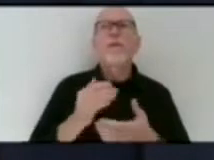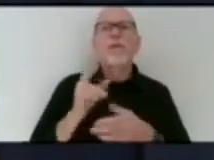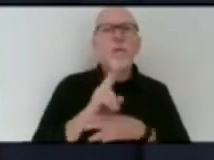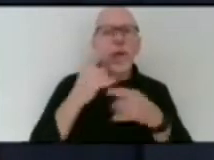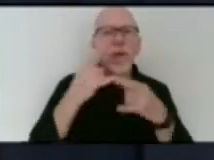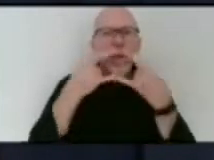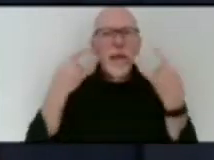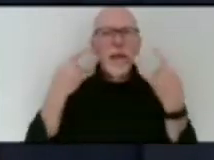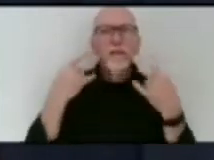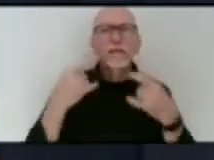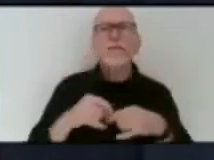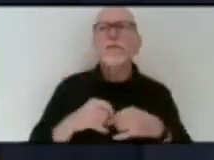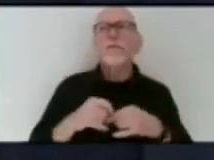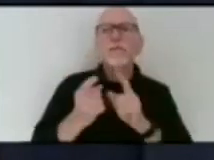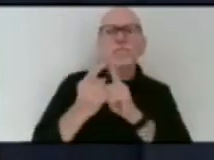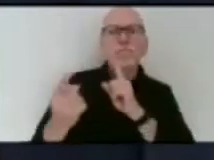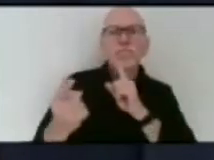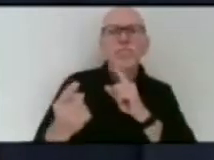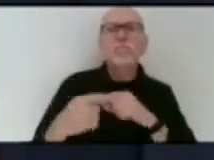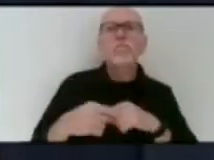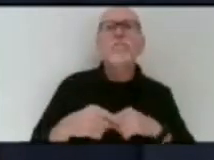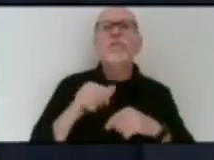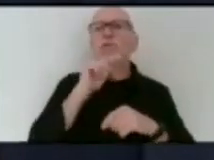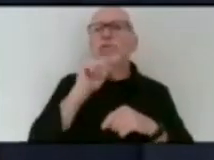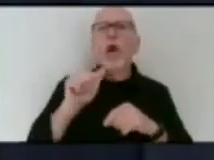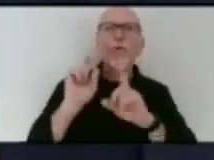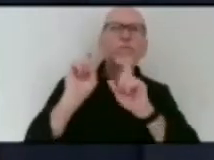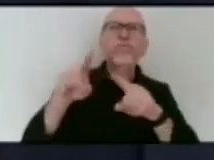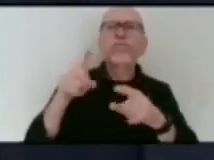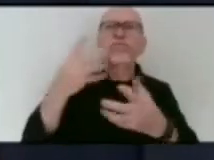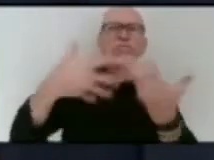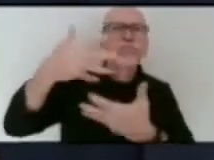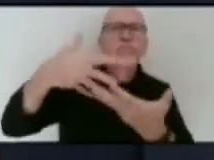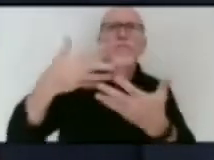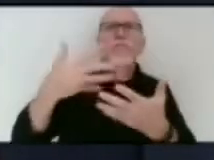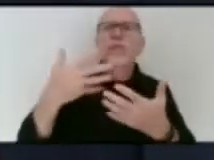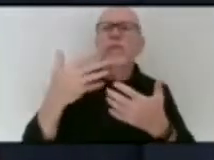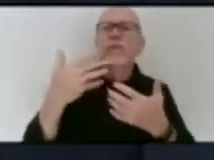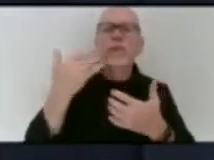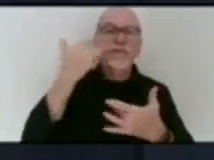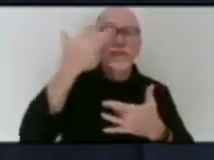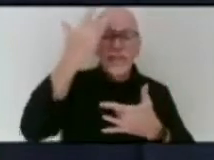attend events or visit others. If you're sick, limit social gatherings. Maintain self hygiene.